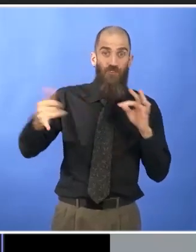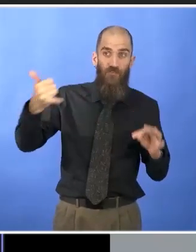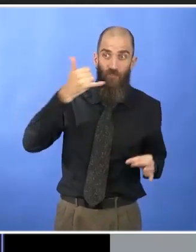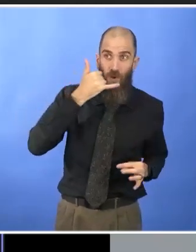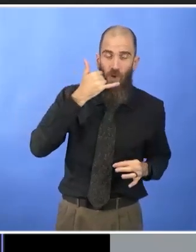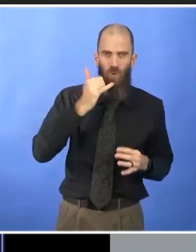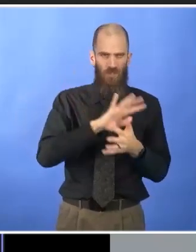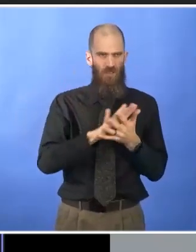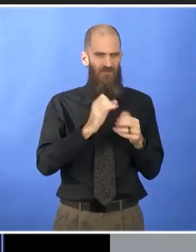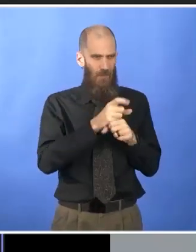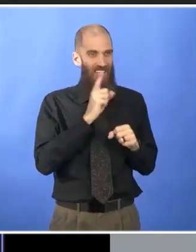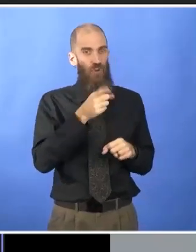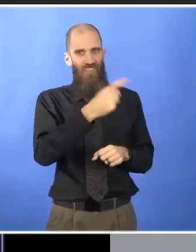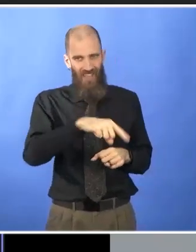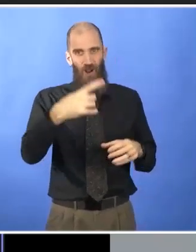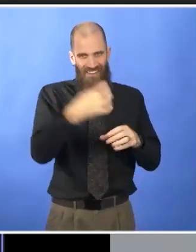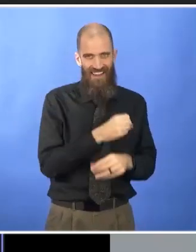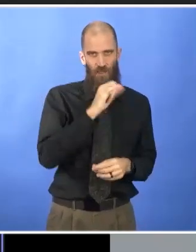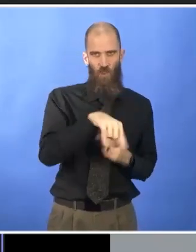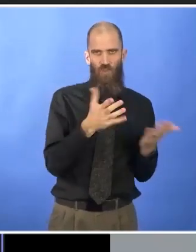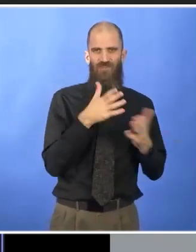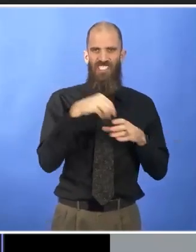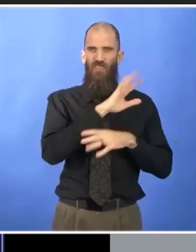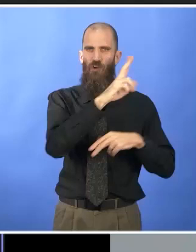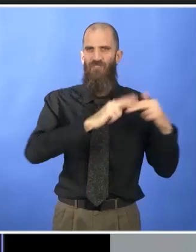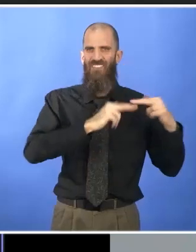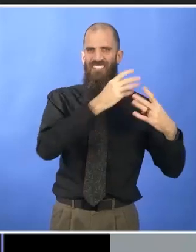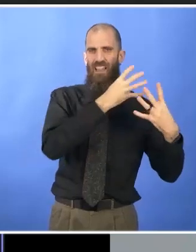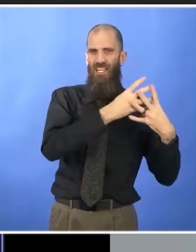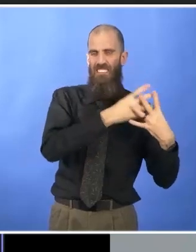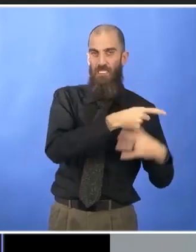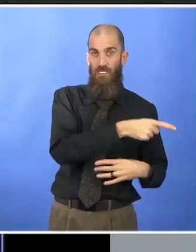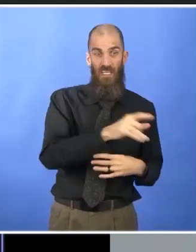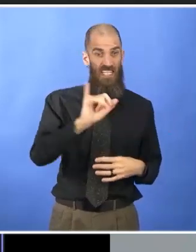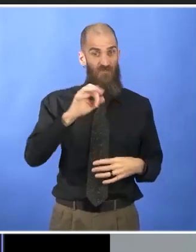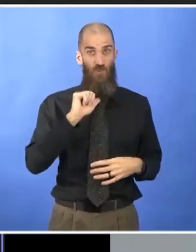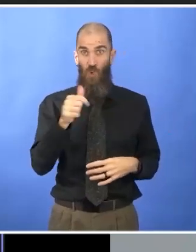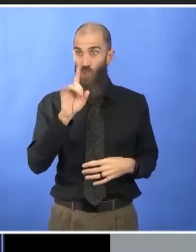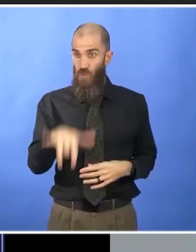THEIR FACILITIES.